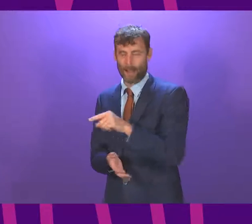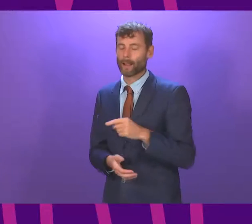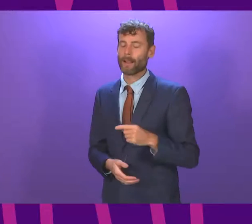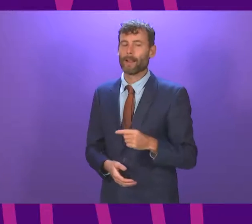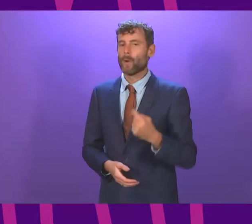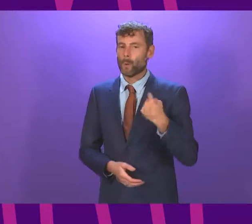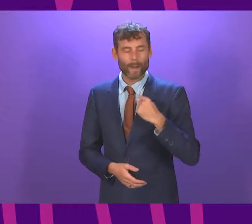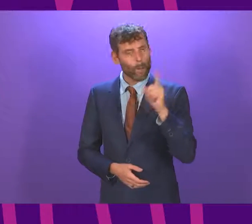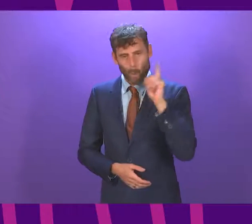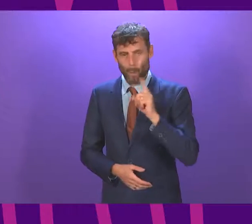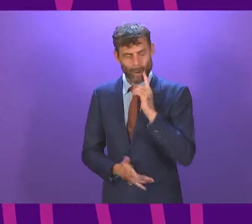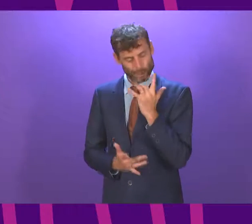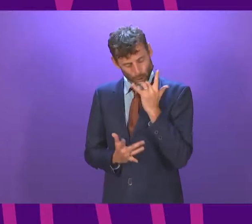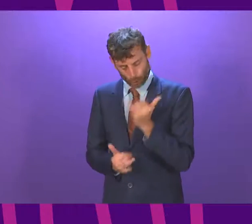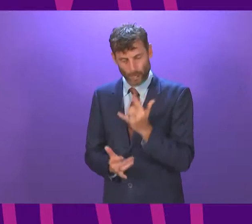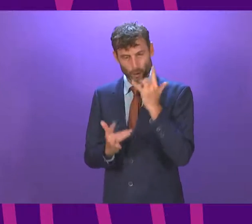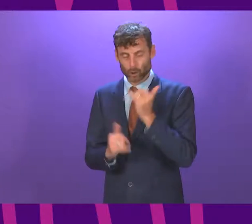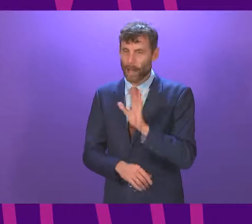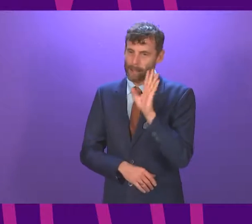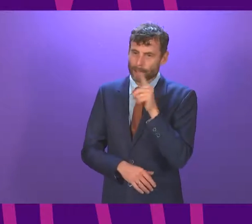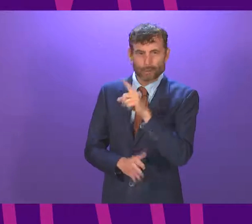that comes from the JCVI, such as guidance about booster vaccinations